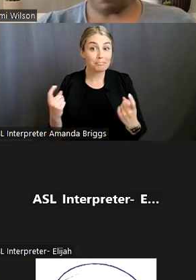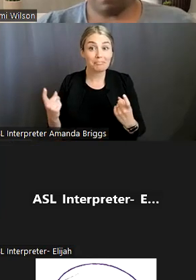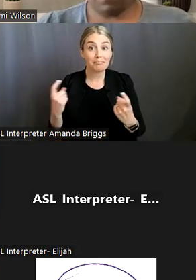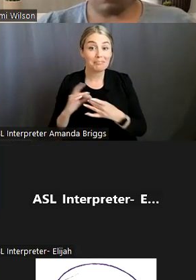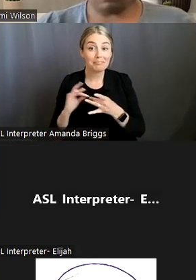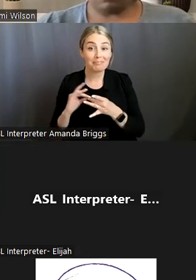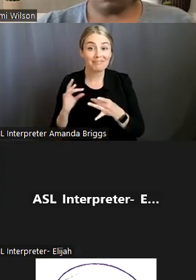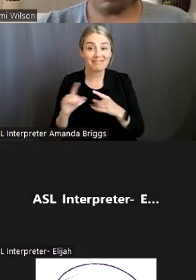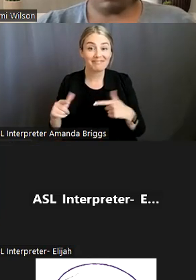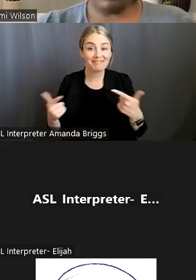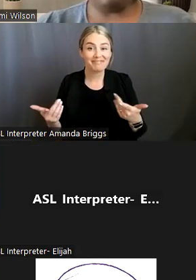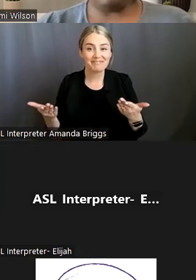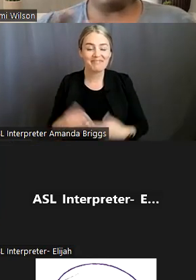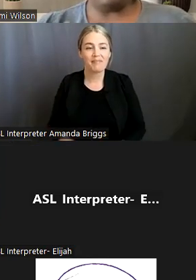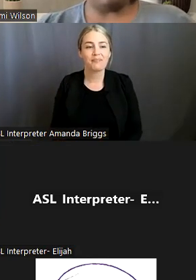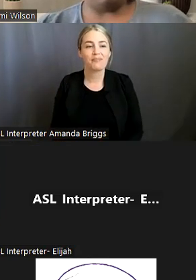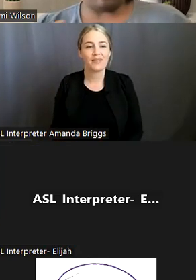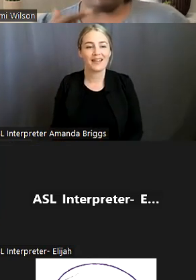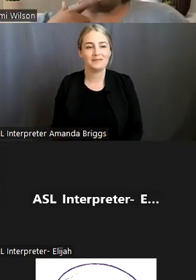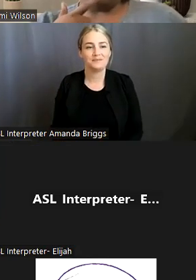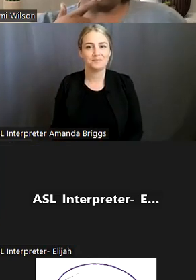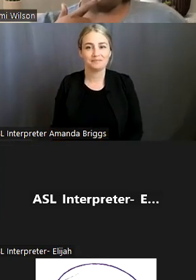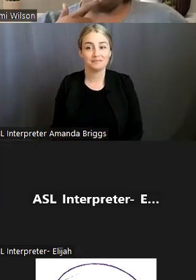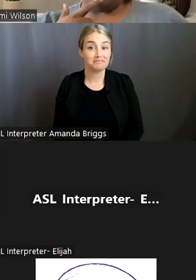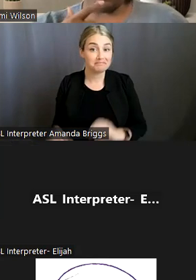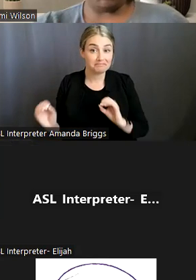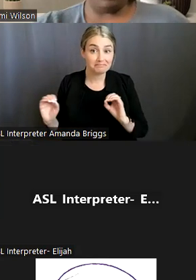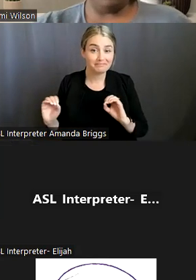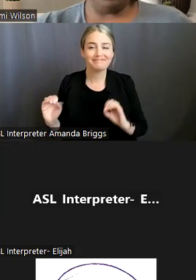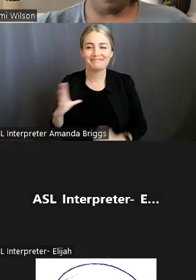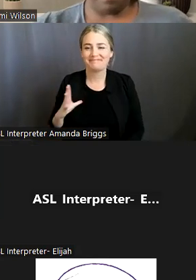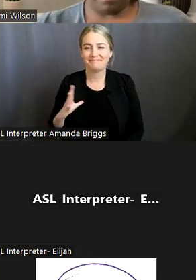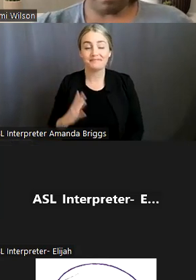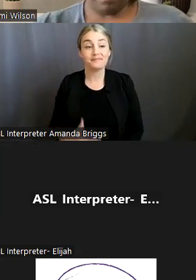now we're gonna talk about overdose prevention.